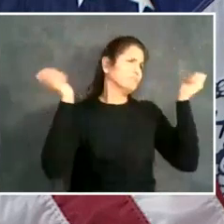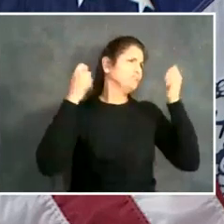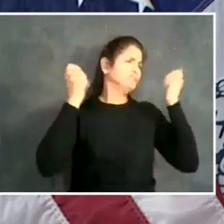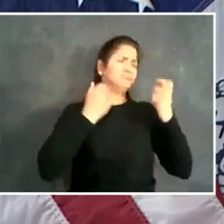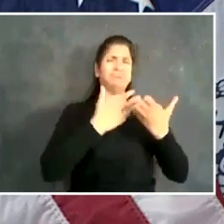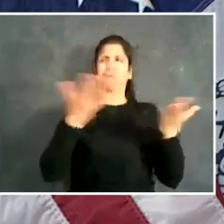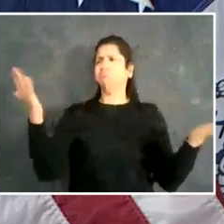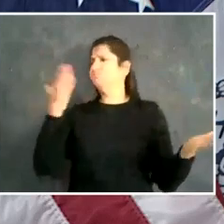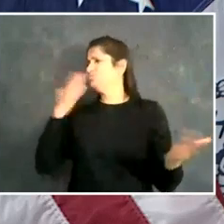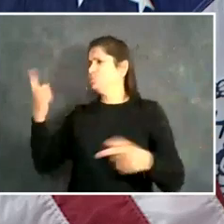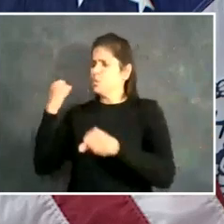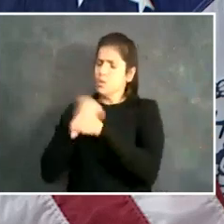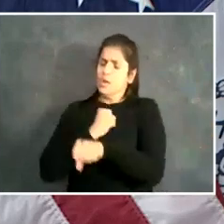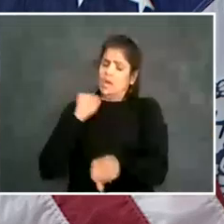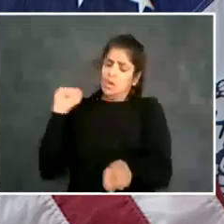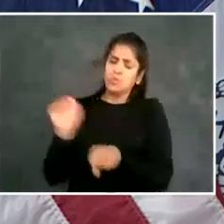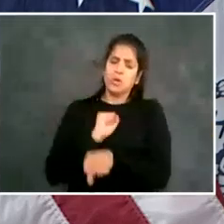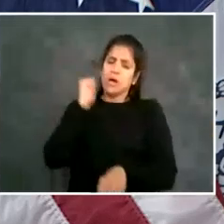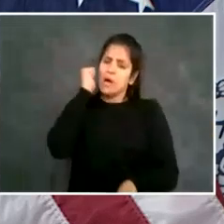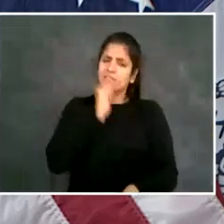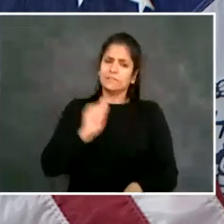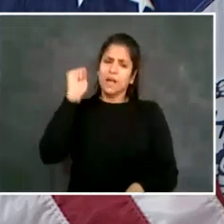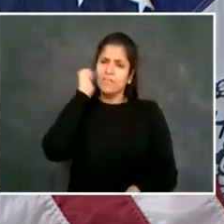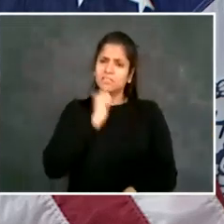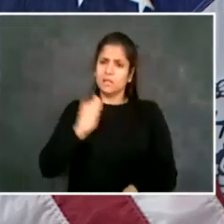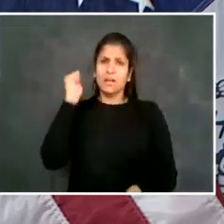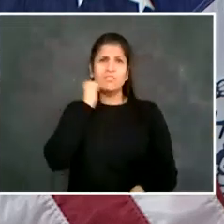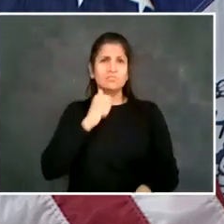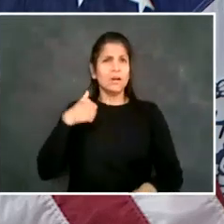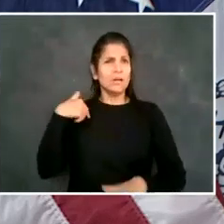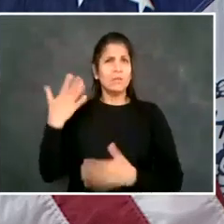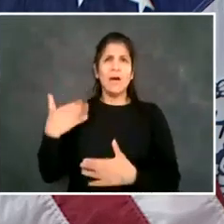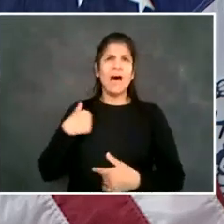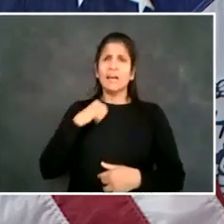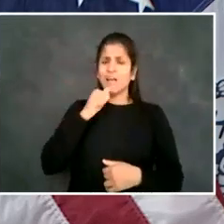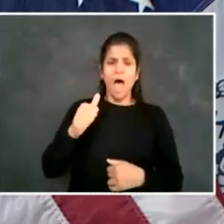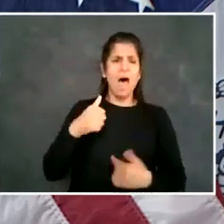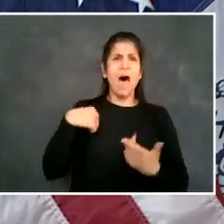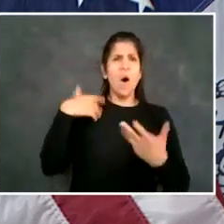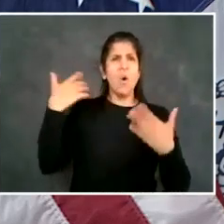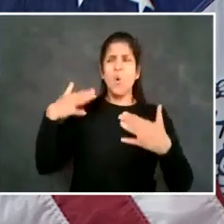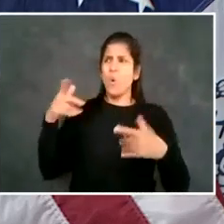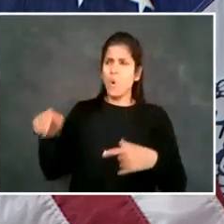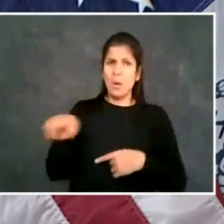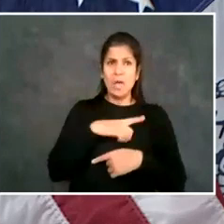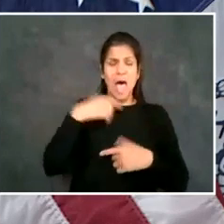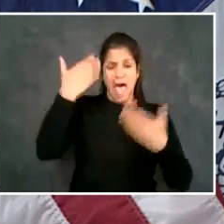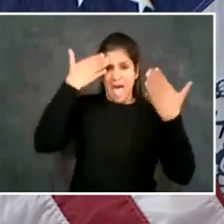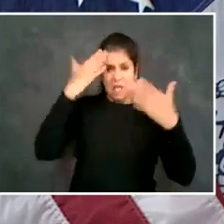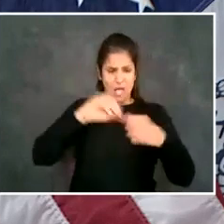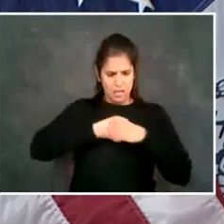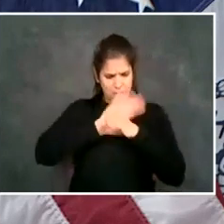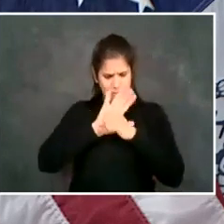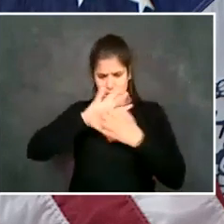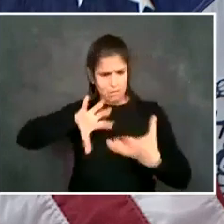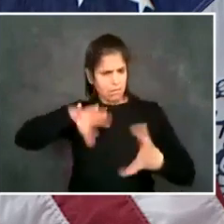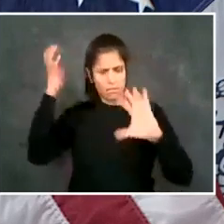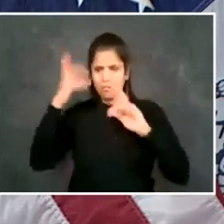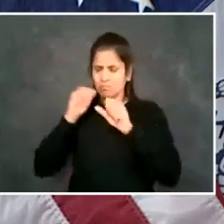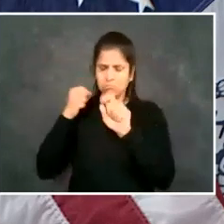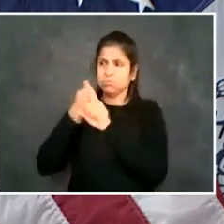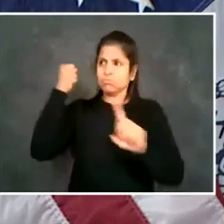UNIMAGINABLE, WHAT SO MANY HAVE